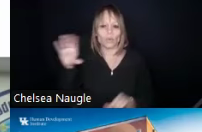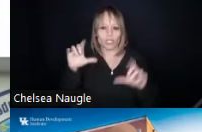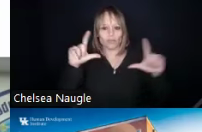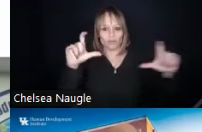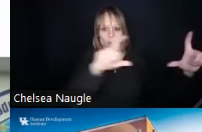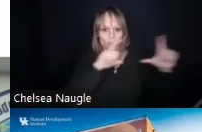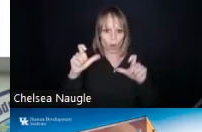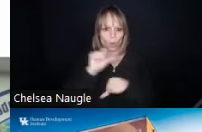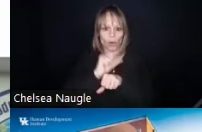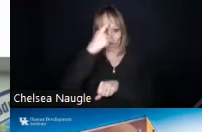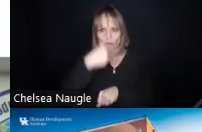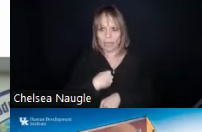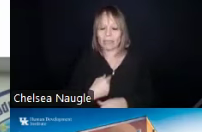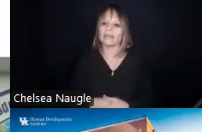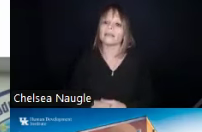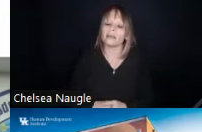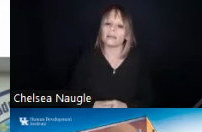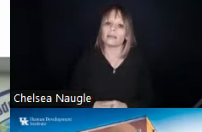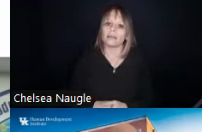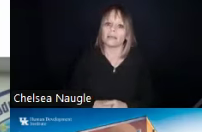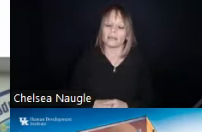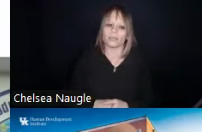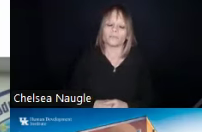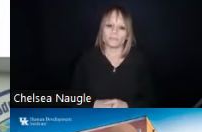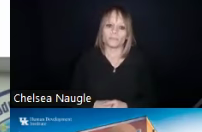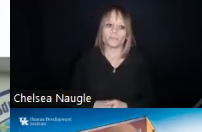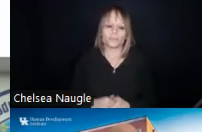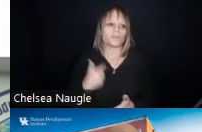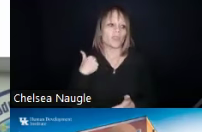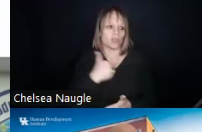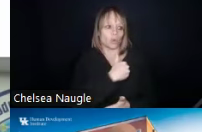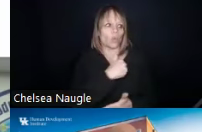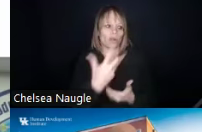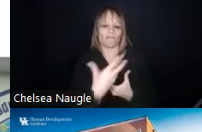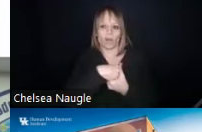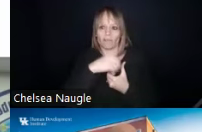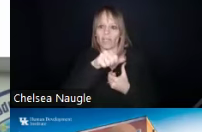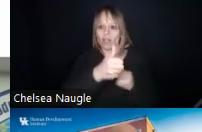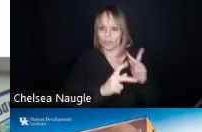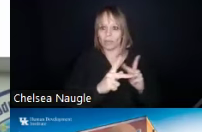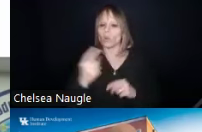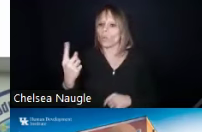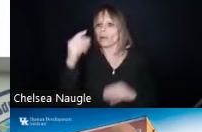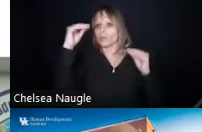it now while I'm talking about some of the things that were, uh, involving others. I had a professor at Arizona State University, too, who let me use